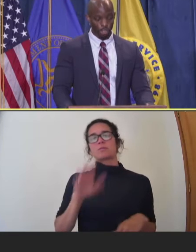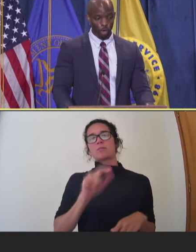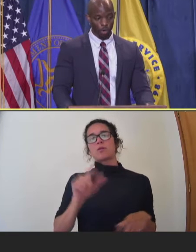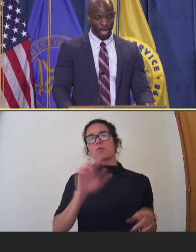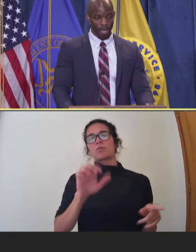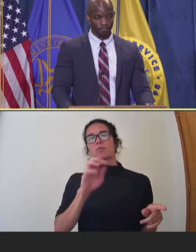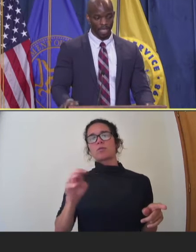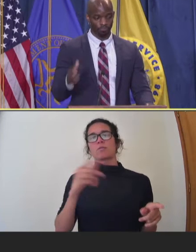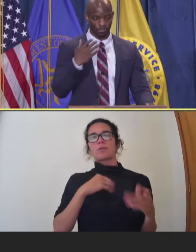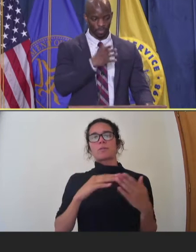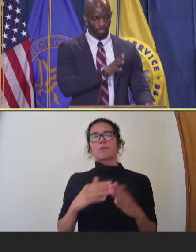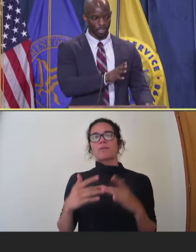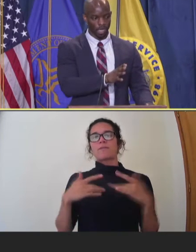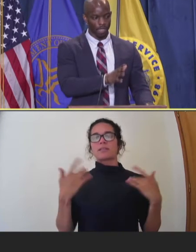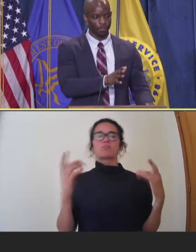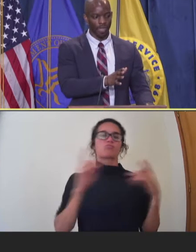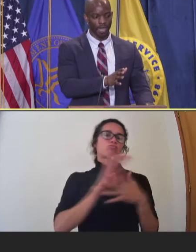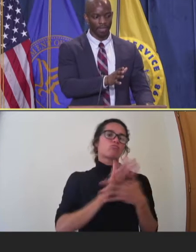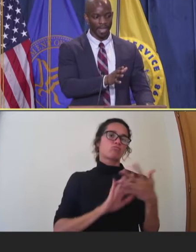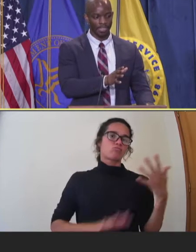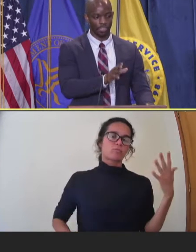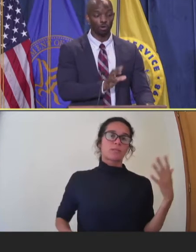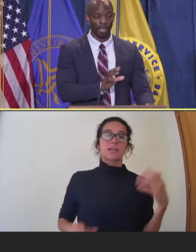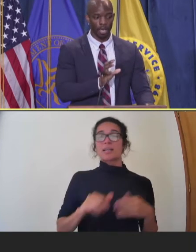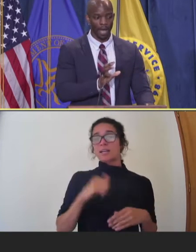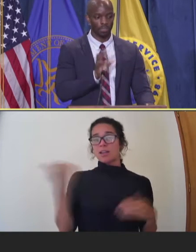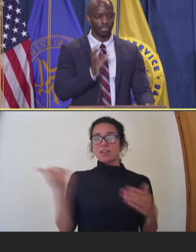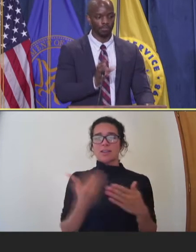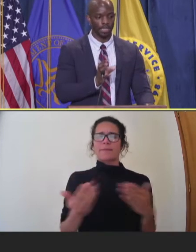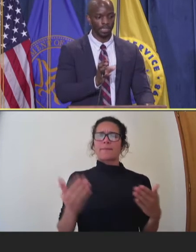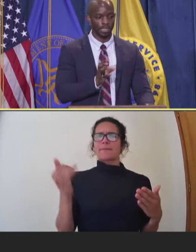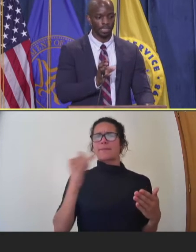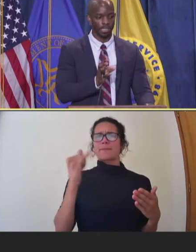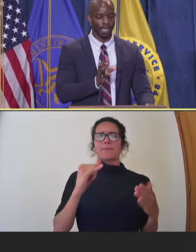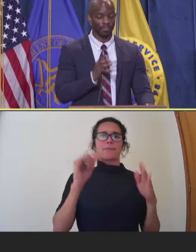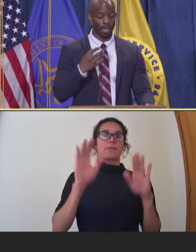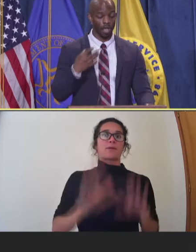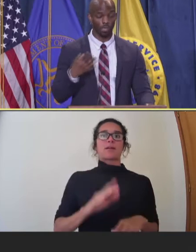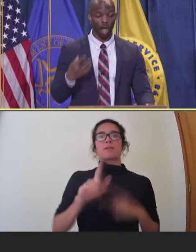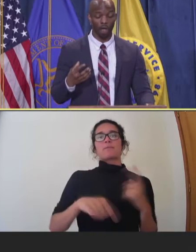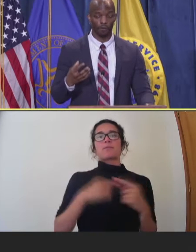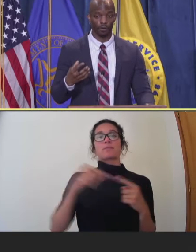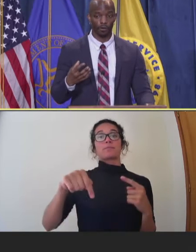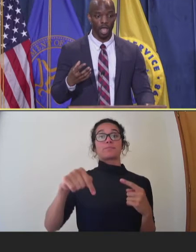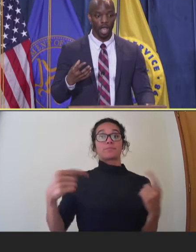So, another thing that is so great about these spaces is that they also offer a